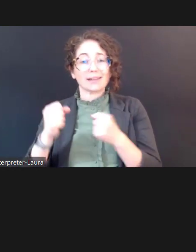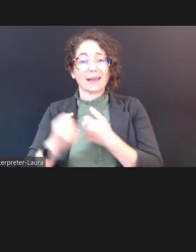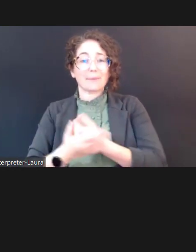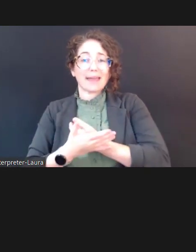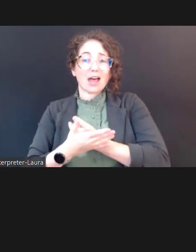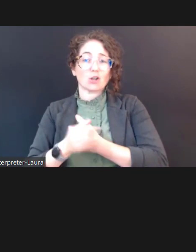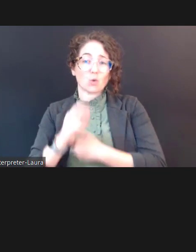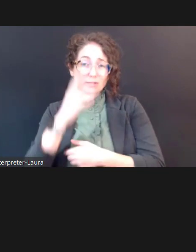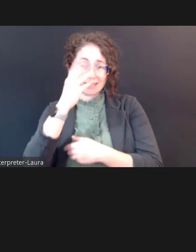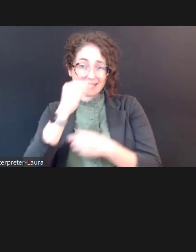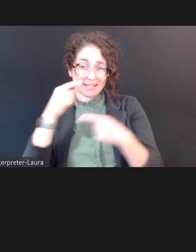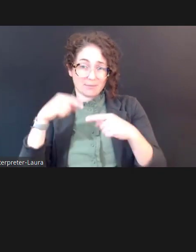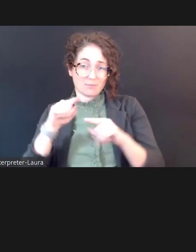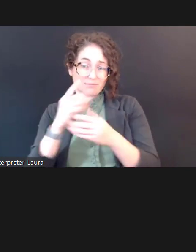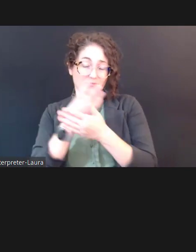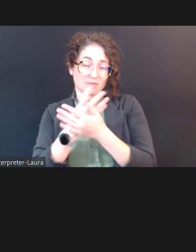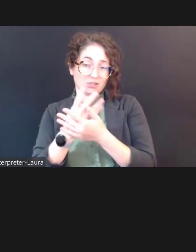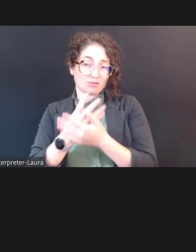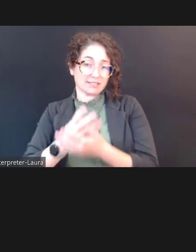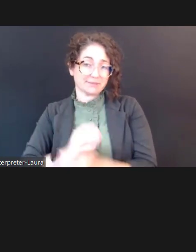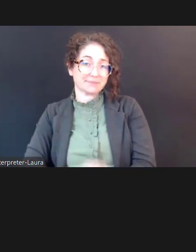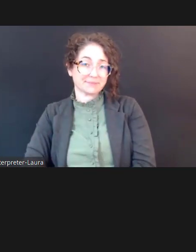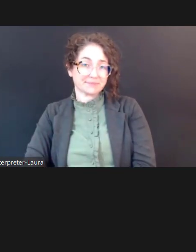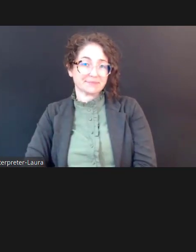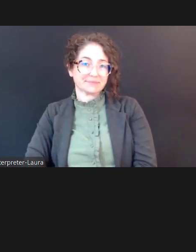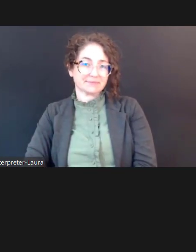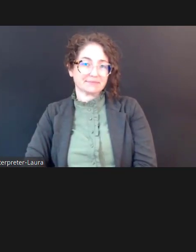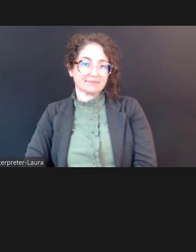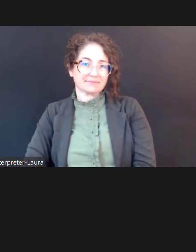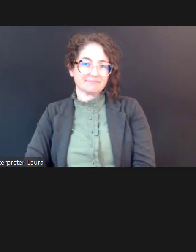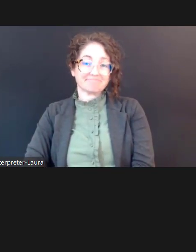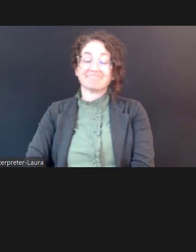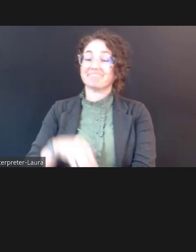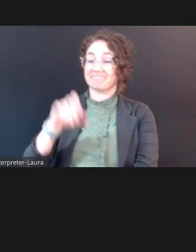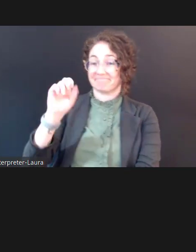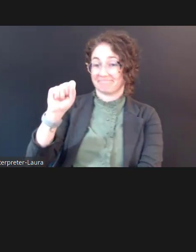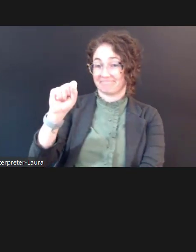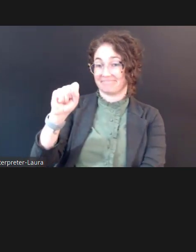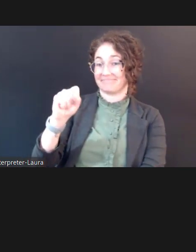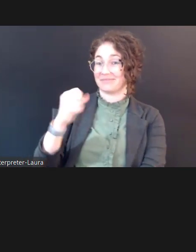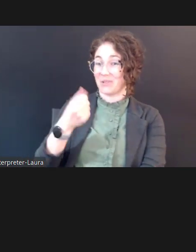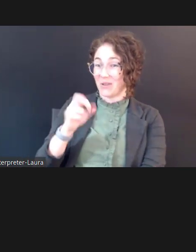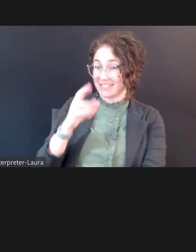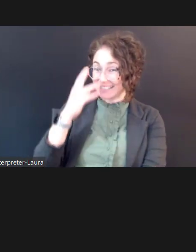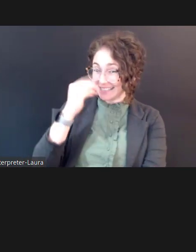William Eiserman: Yeah, or even sleep while the screening is being